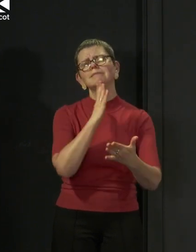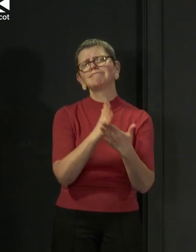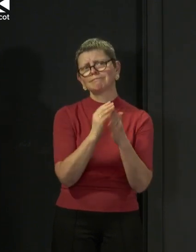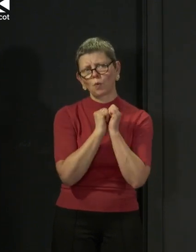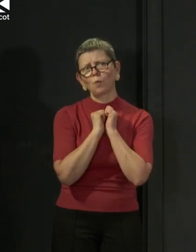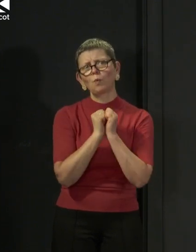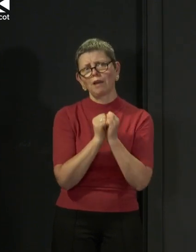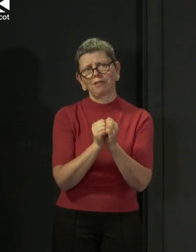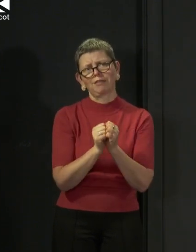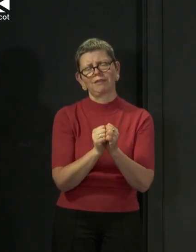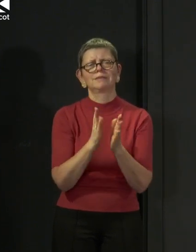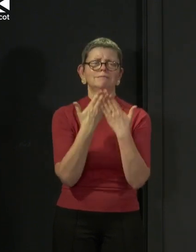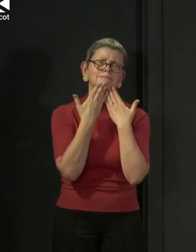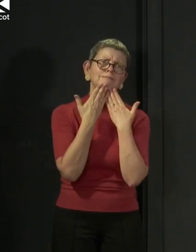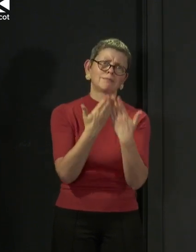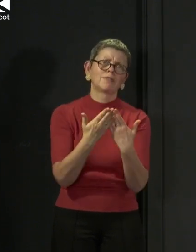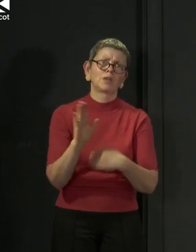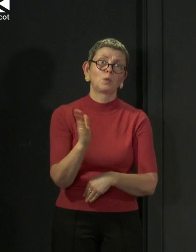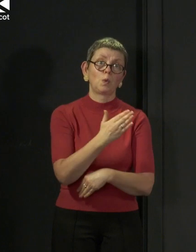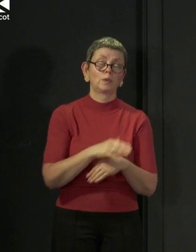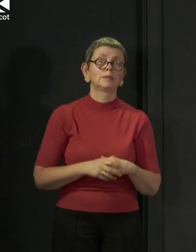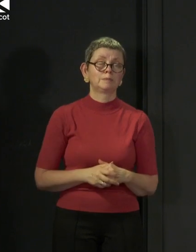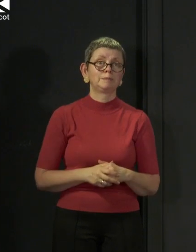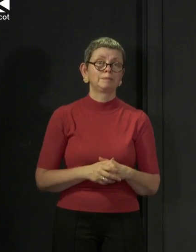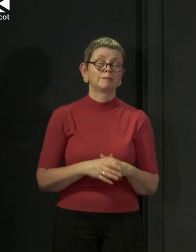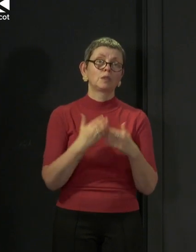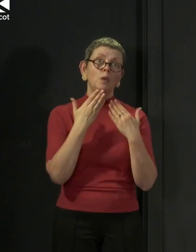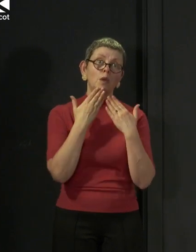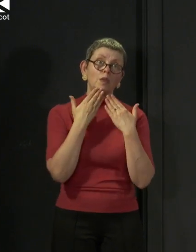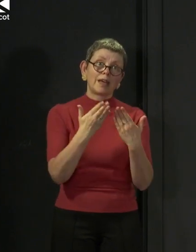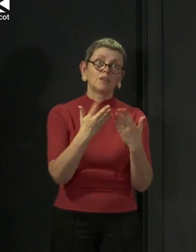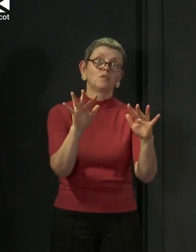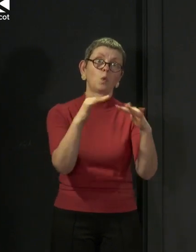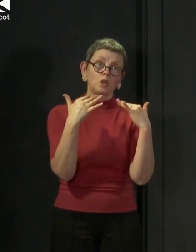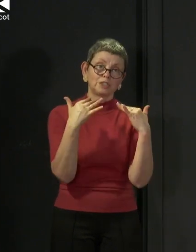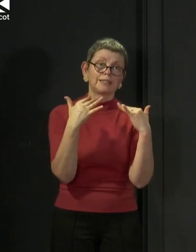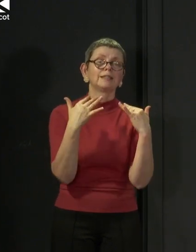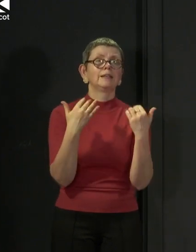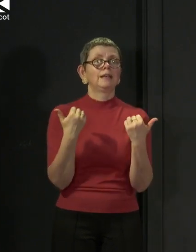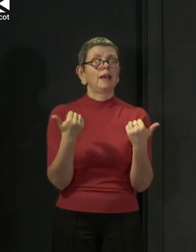and I am deeply grateful to all of you for that. So thank you for joining us again here, and I'll see you again on Sunday.